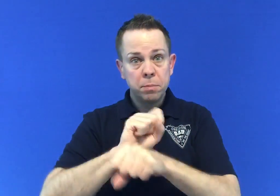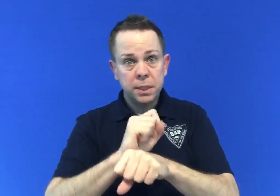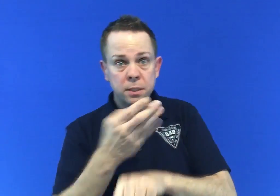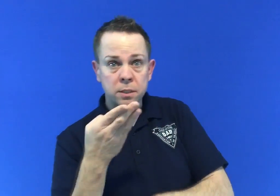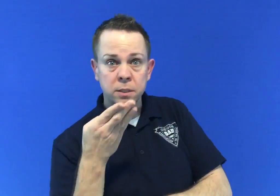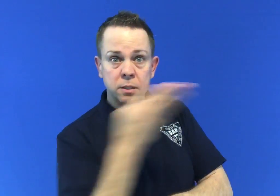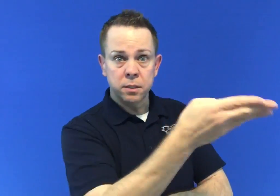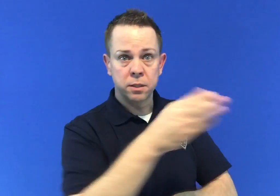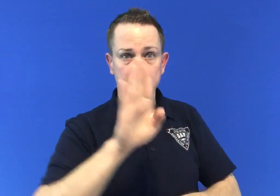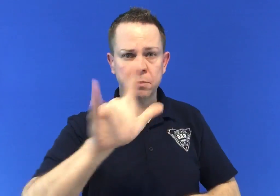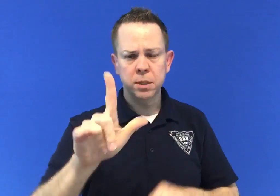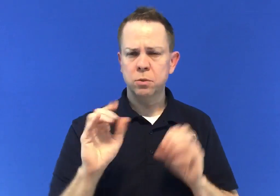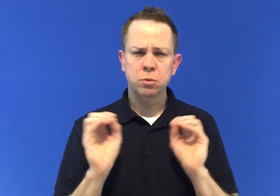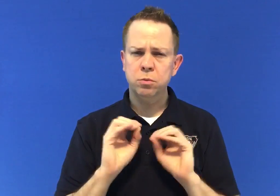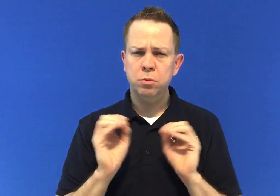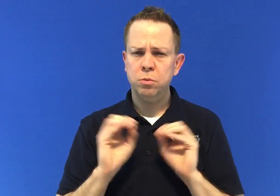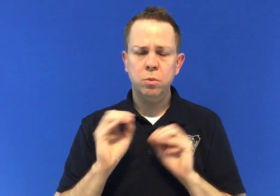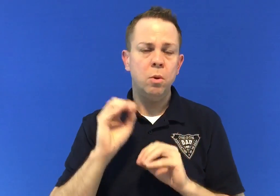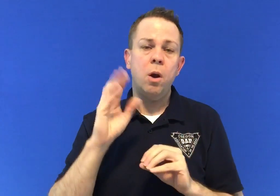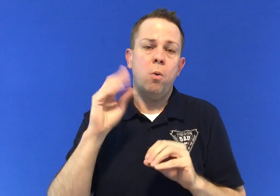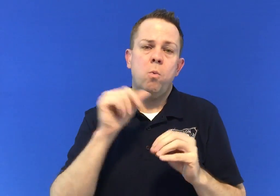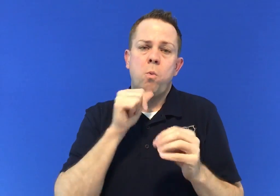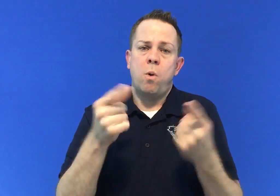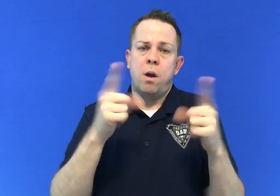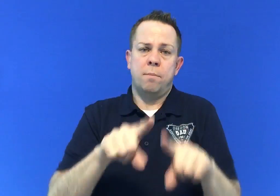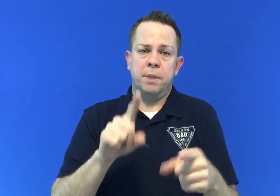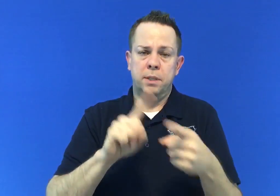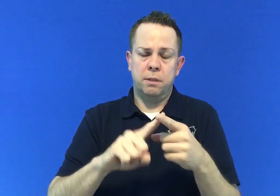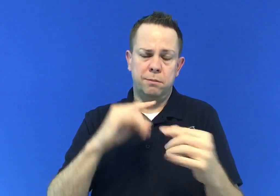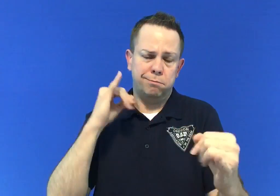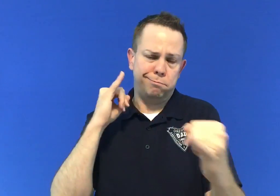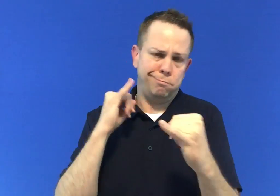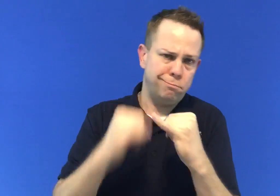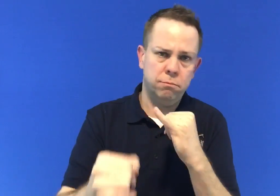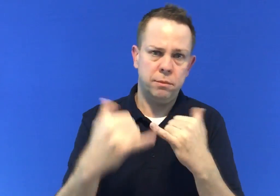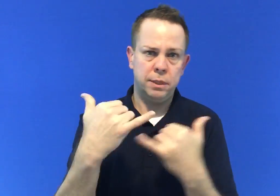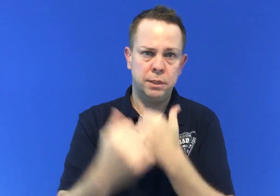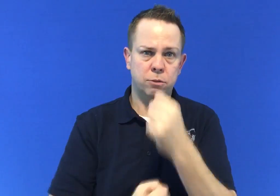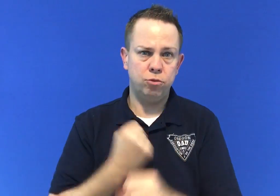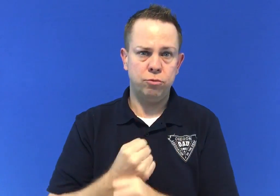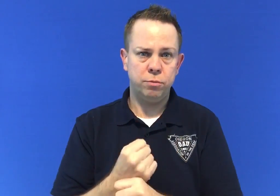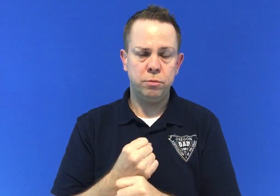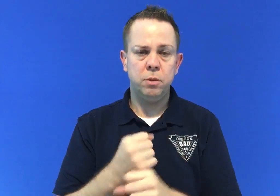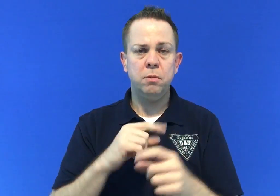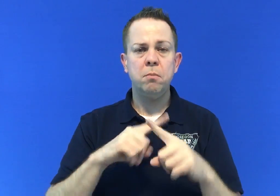They are not going to submit all of the bills. We will not know what will happen until the end of the year.